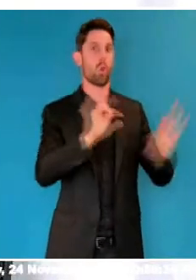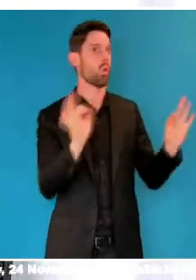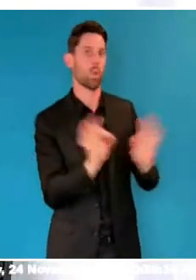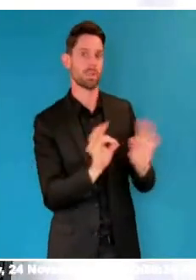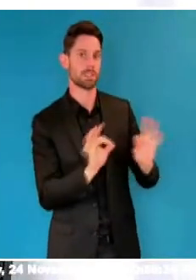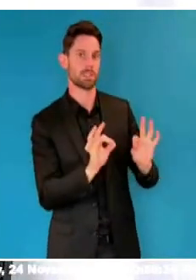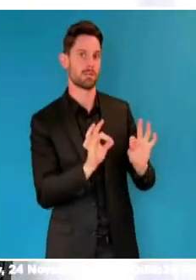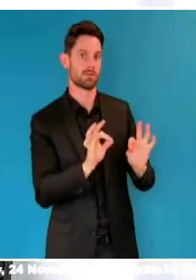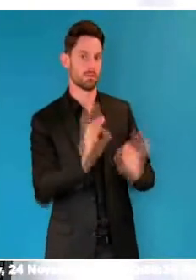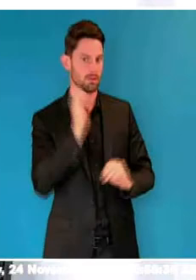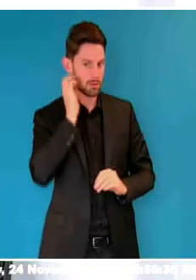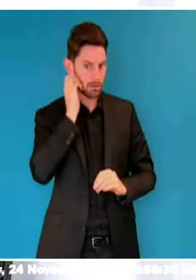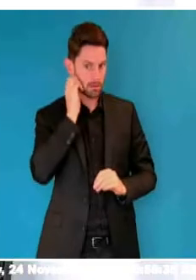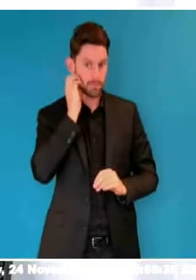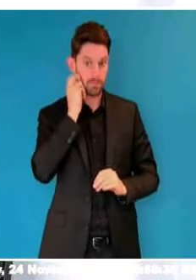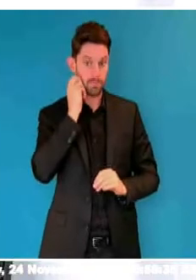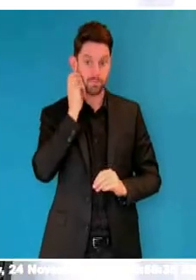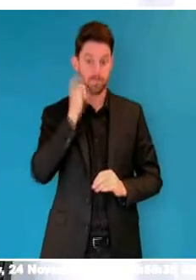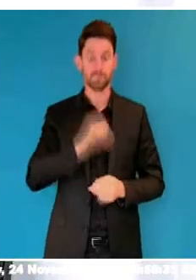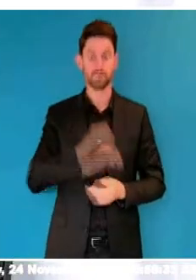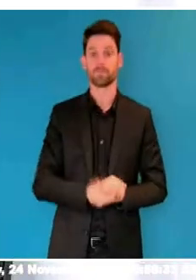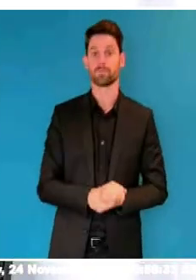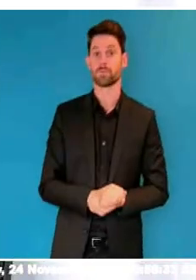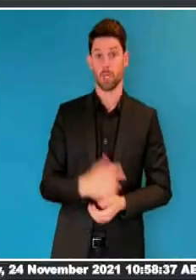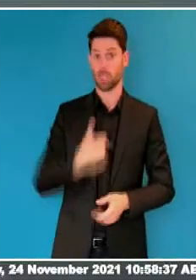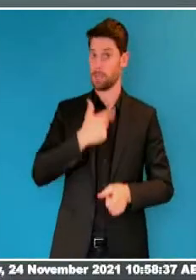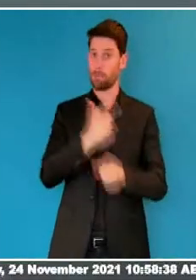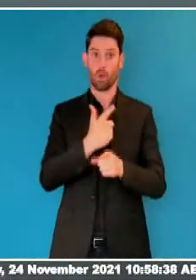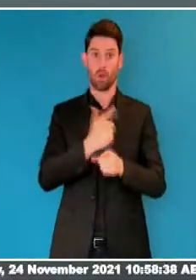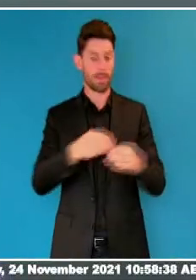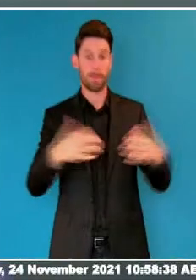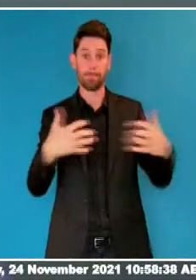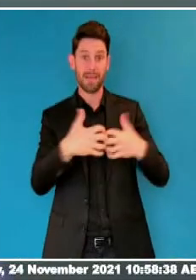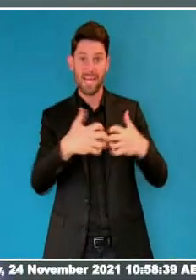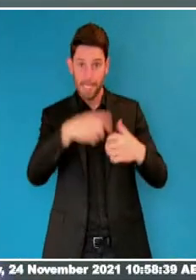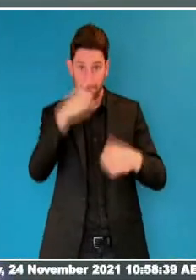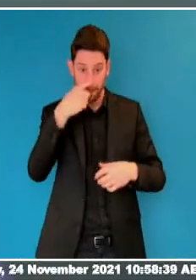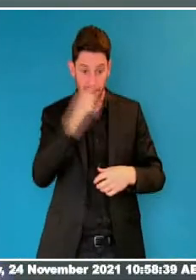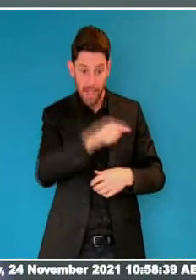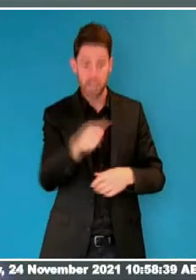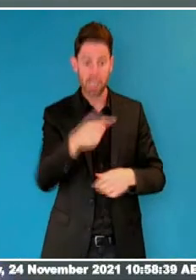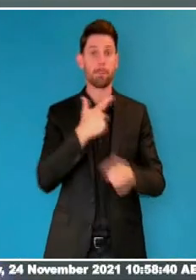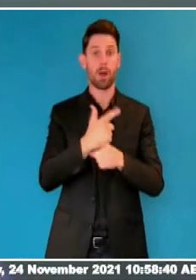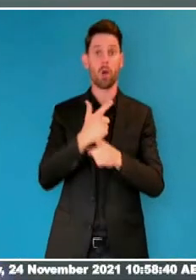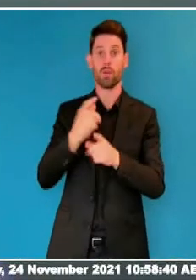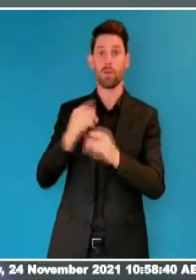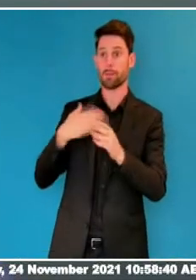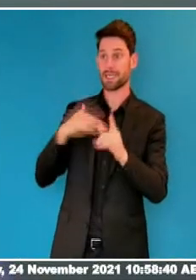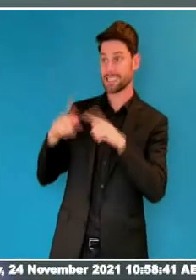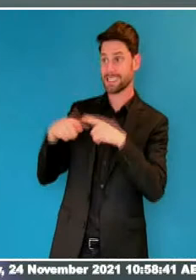I've spoken to a number of people and my team who assisted me in preparing for